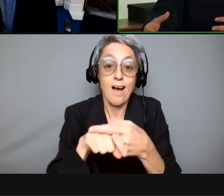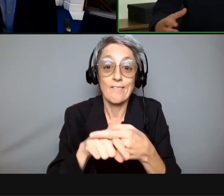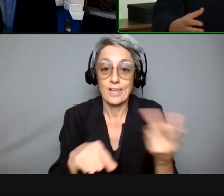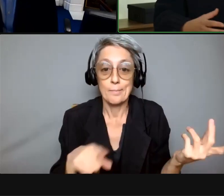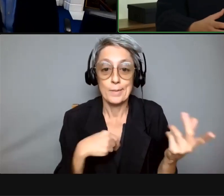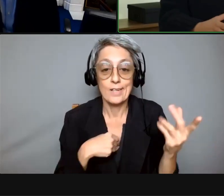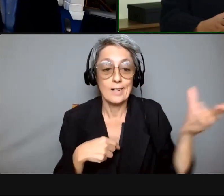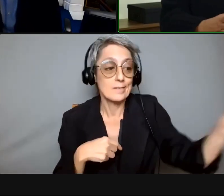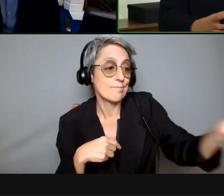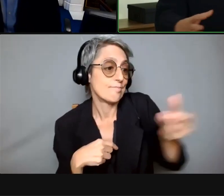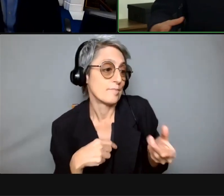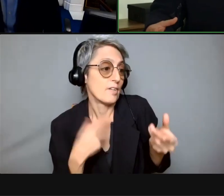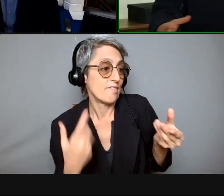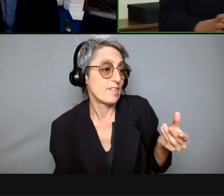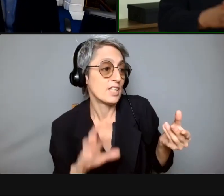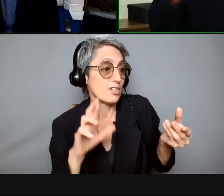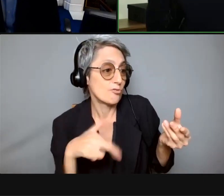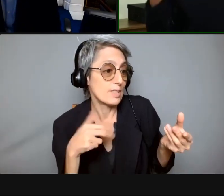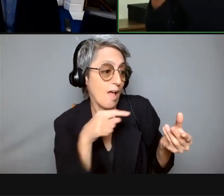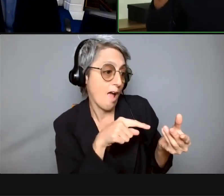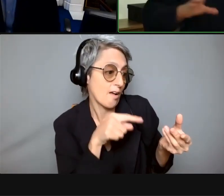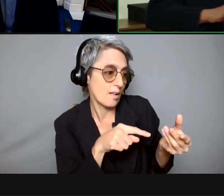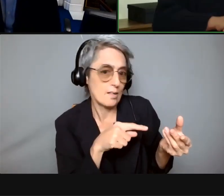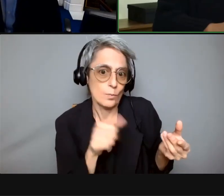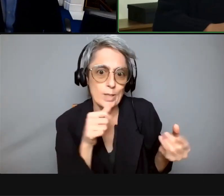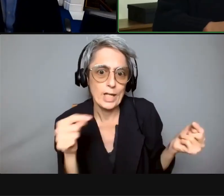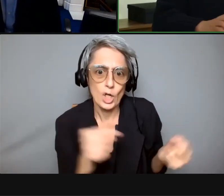where no one was harmed in the recycling process.